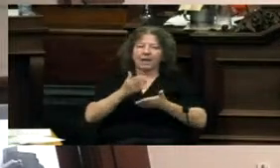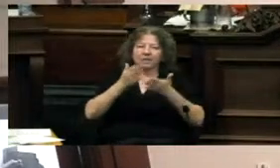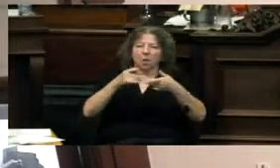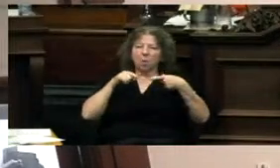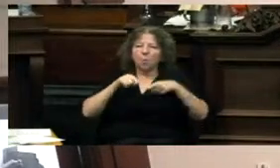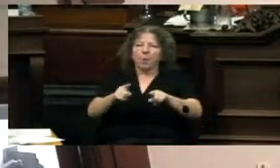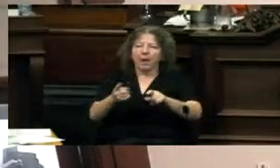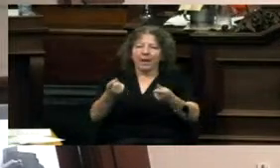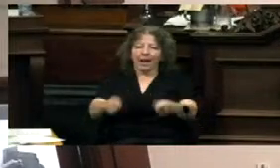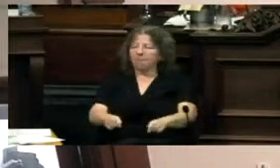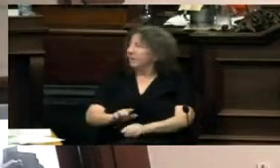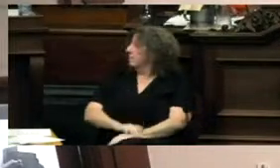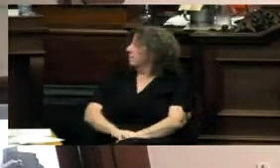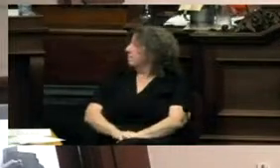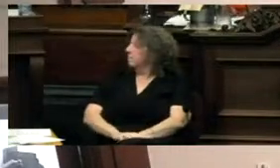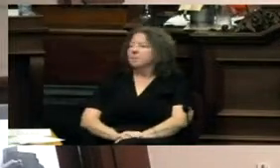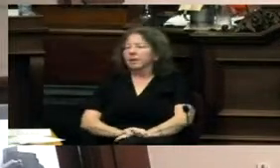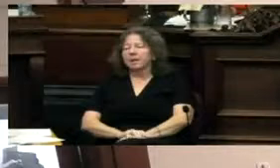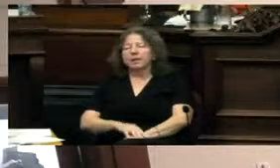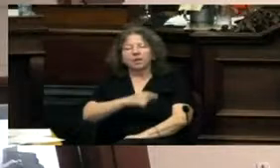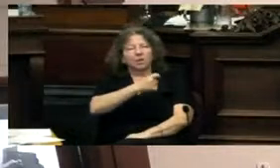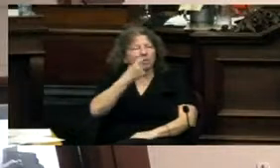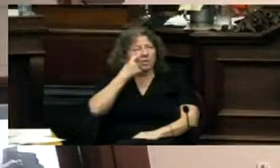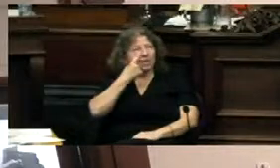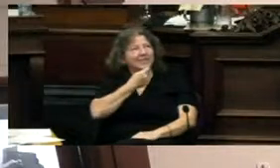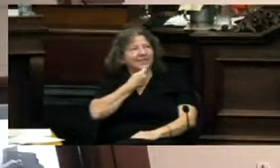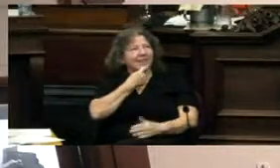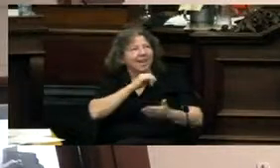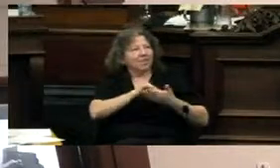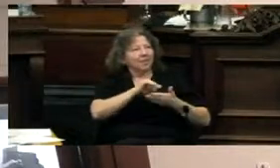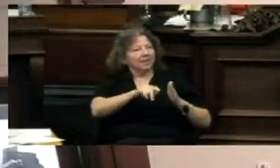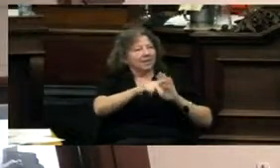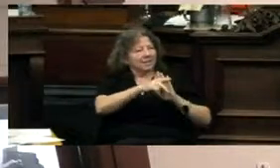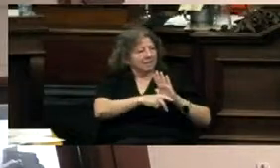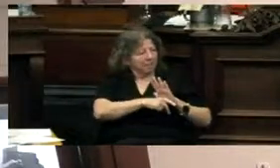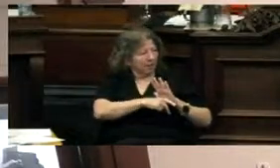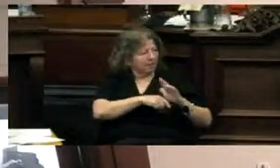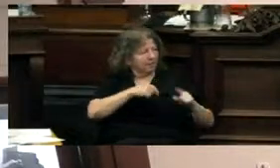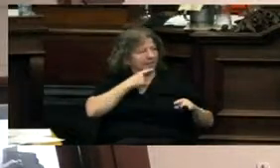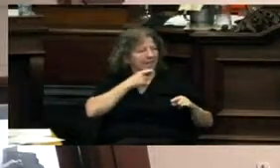the process. If there is a if there is an issue, it is it is